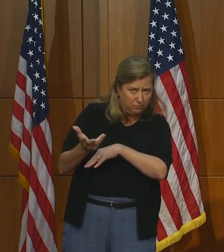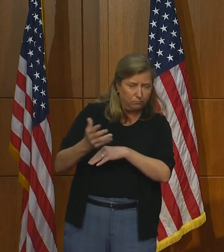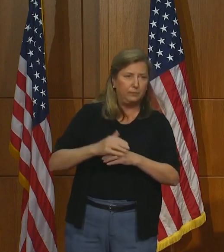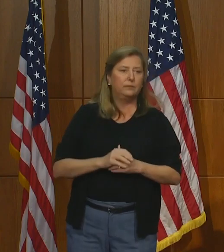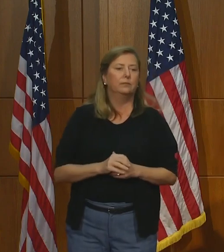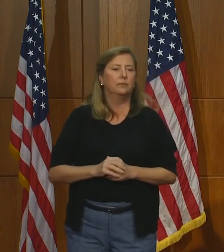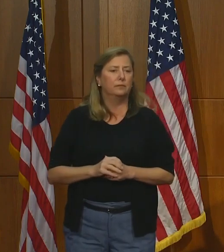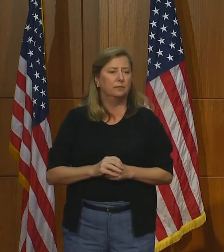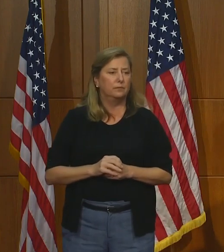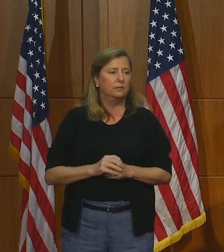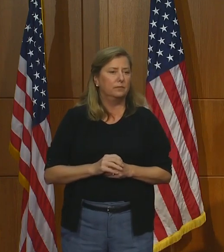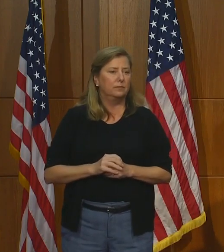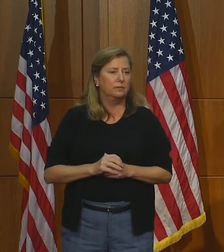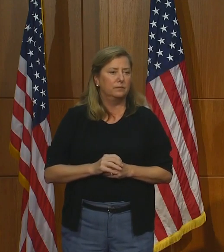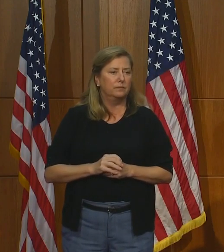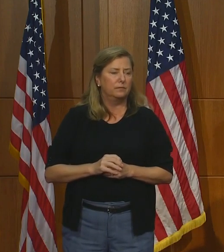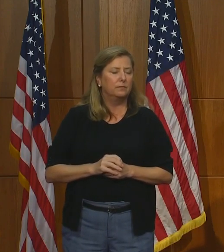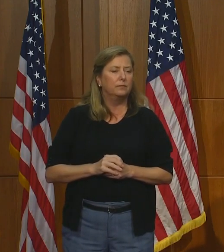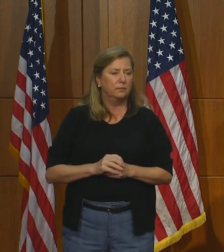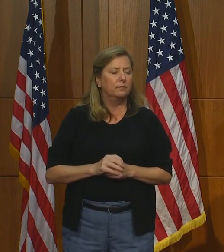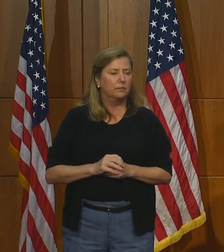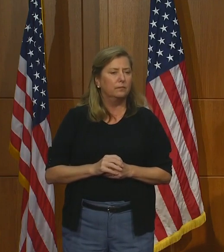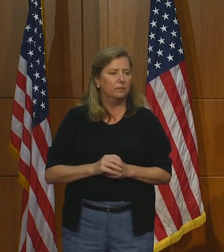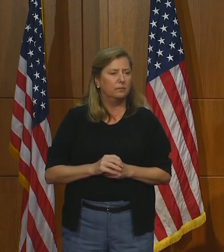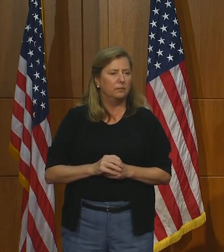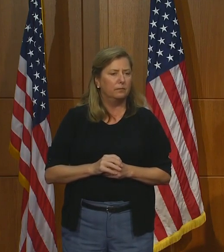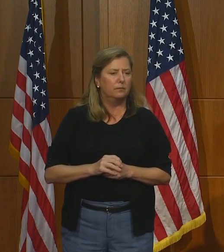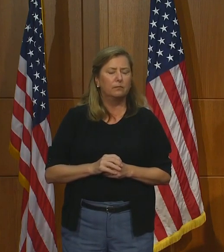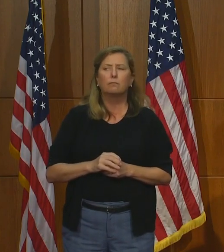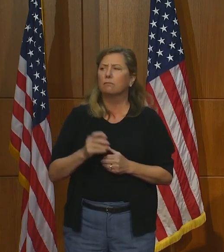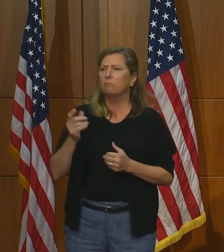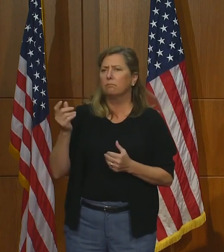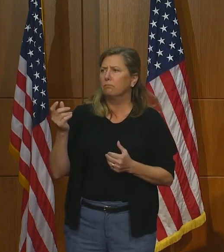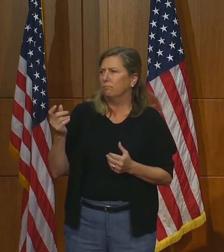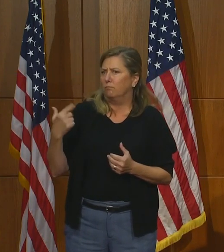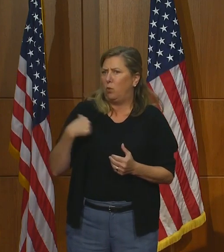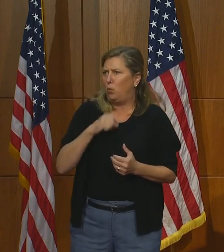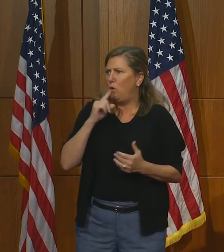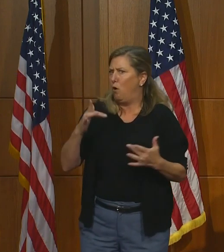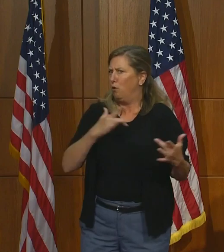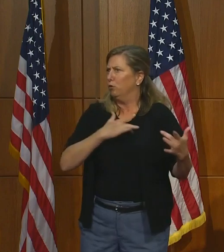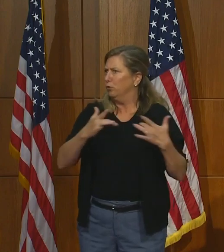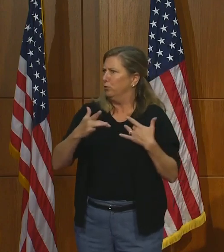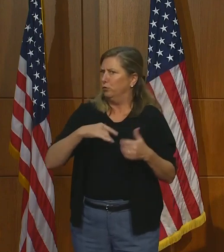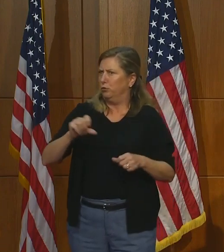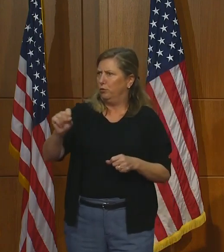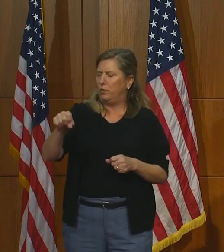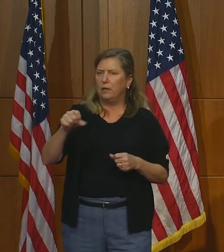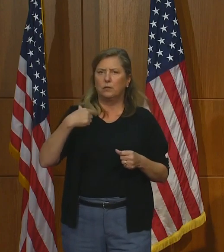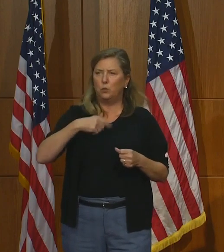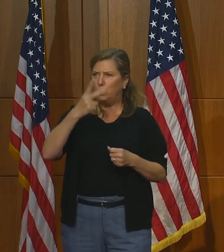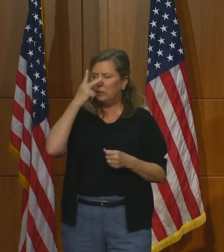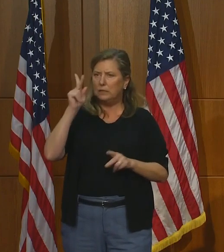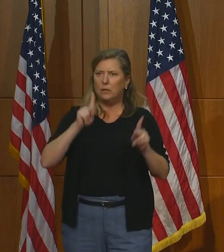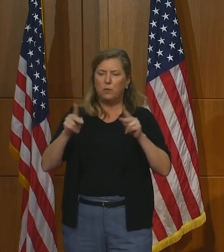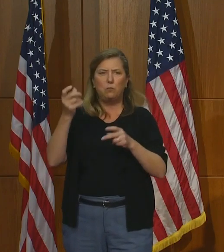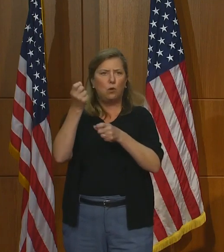PROTESTS NOT I THINK JUST TO I THINK. SOME THAT UP WE